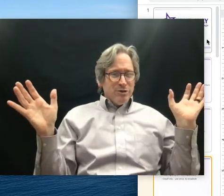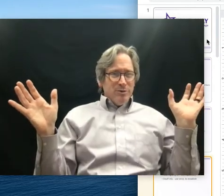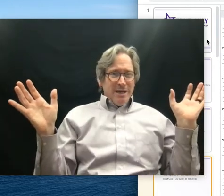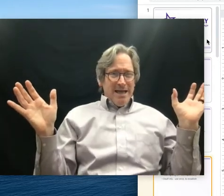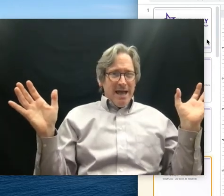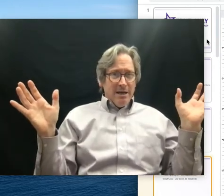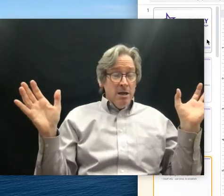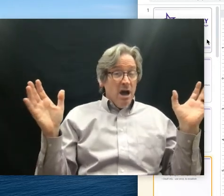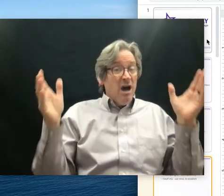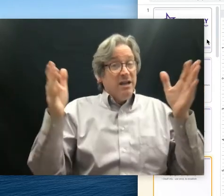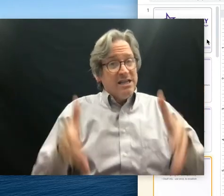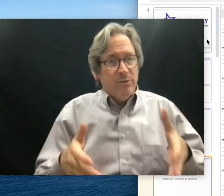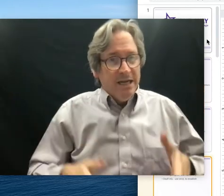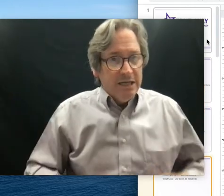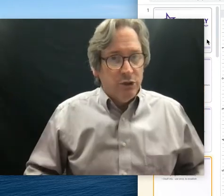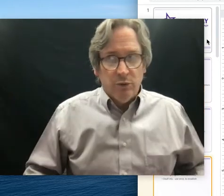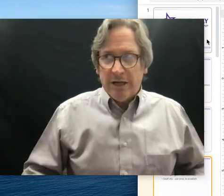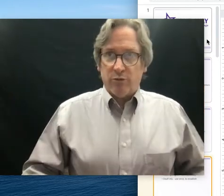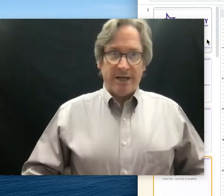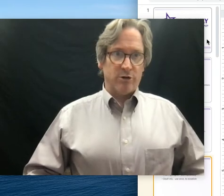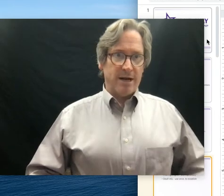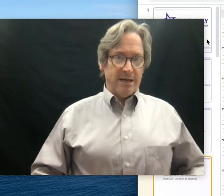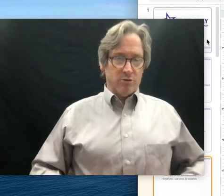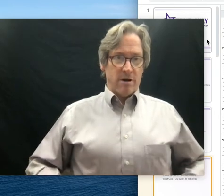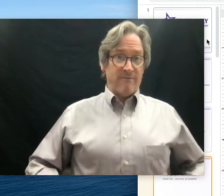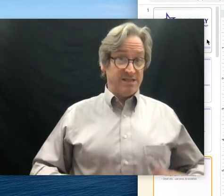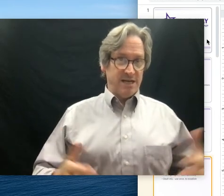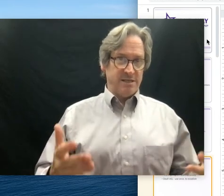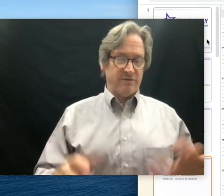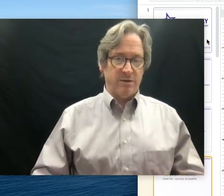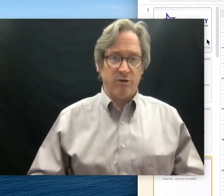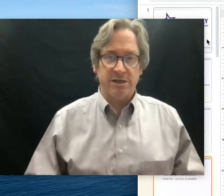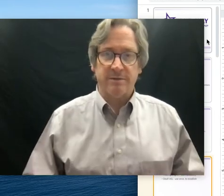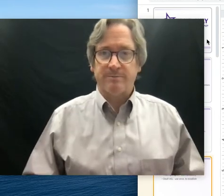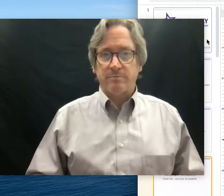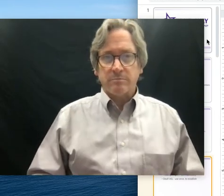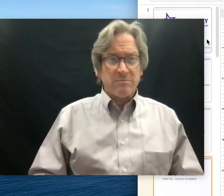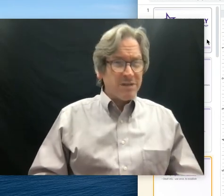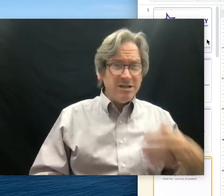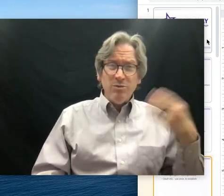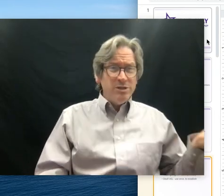to it again unless we need to like reiterate it or emphasize it for some reason so once we